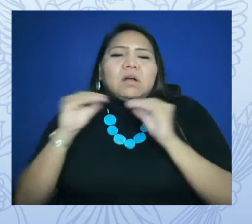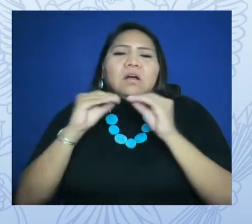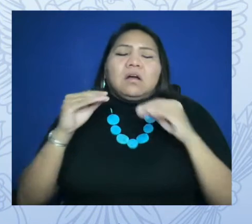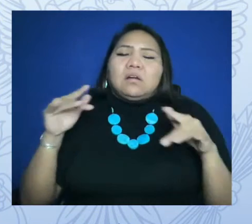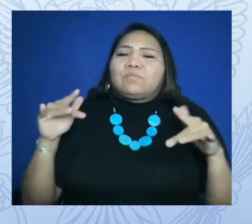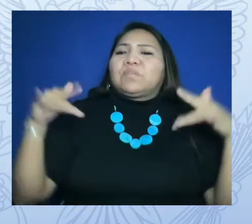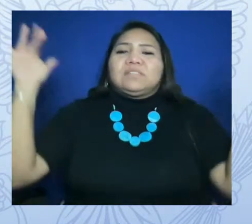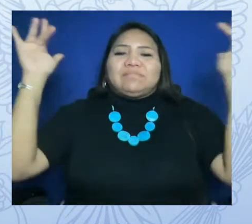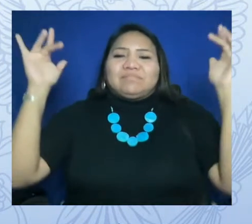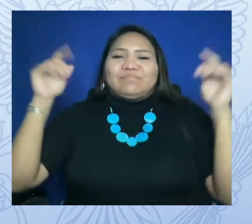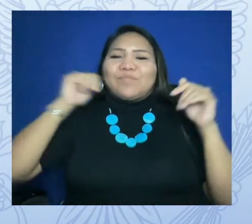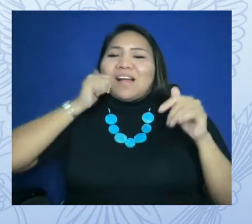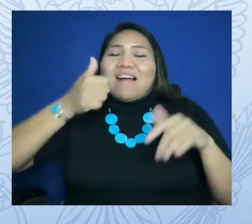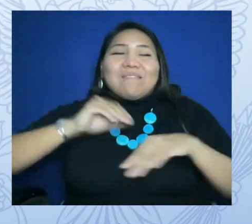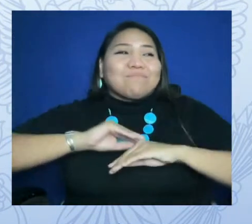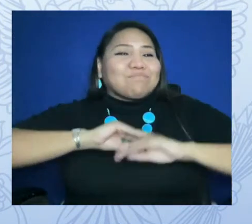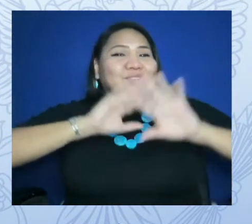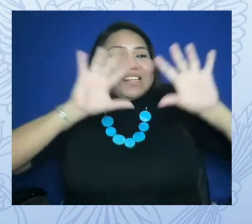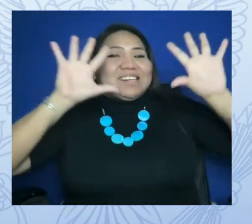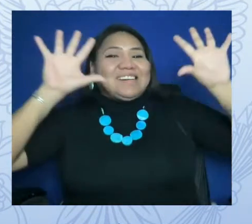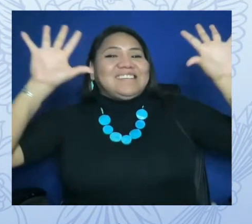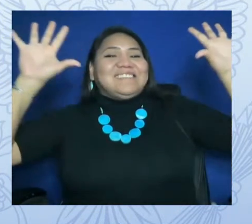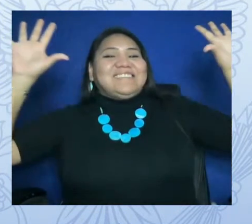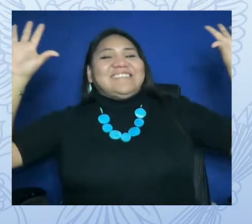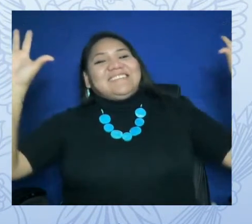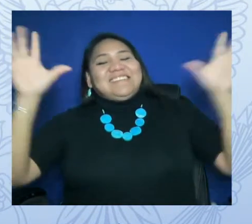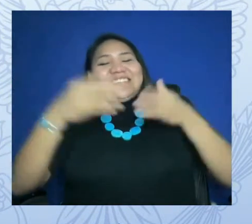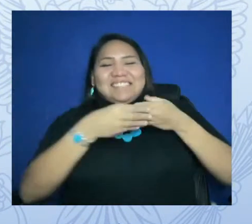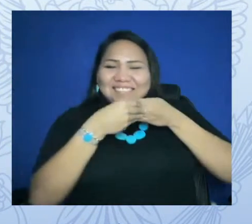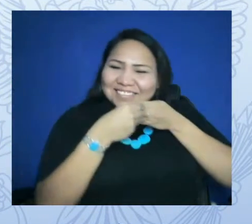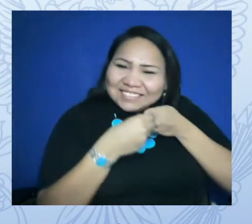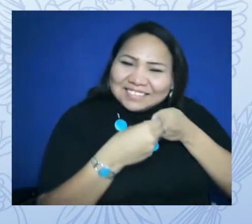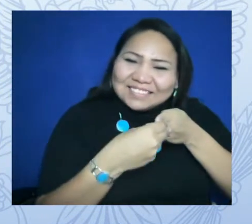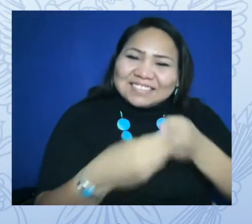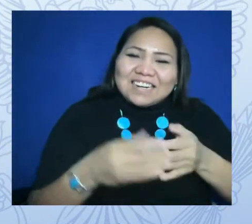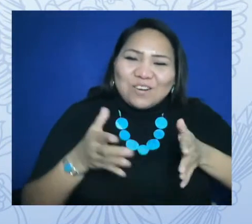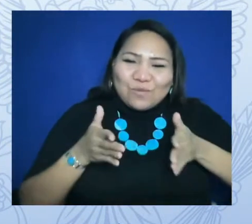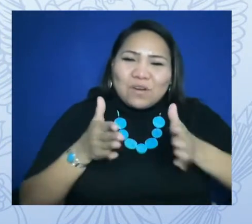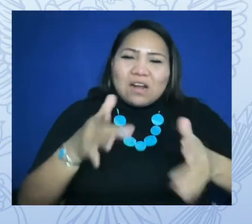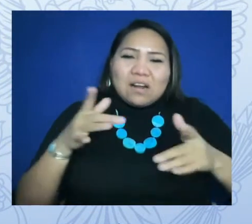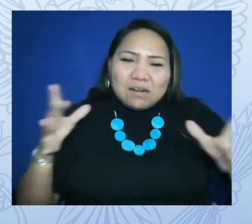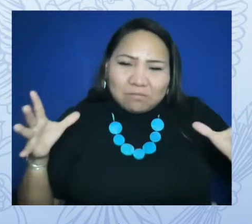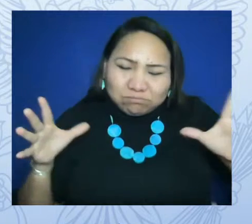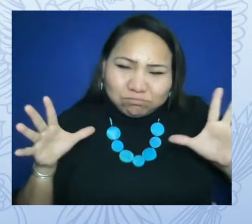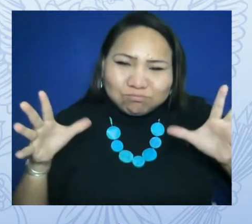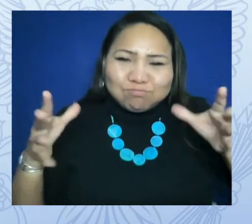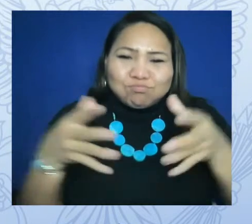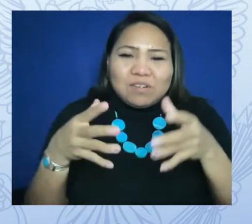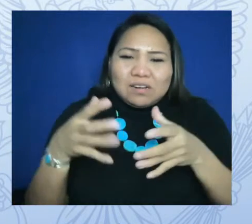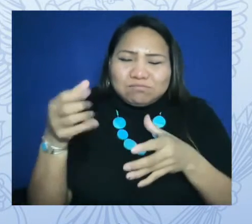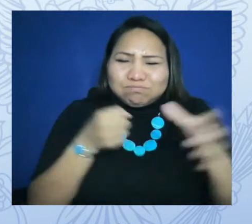coming together to light a better path, healing each other and the country we call home.